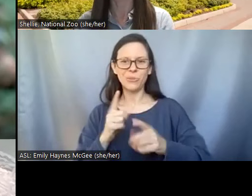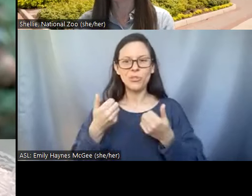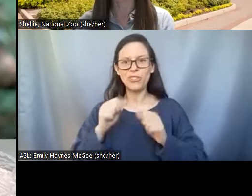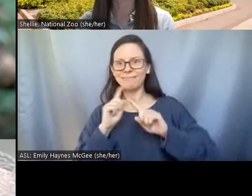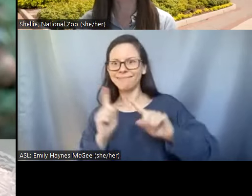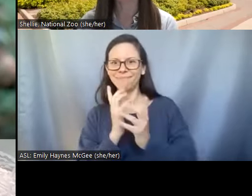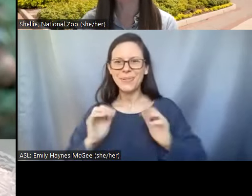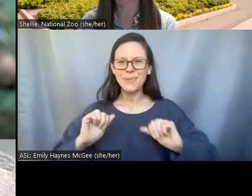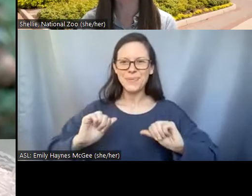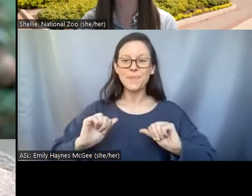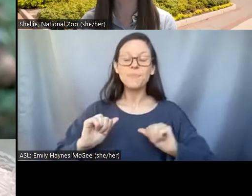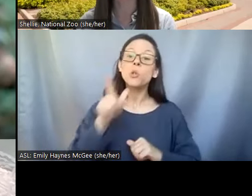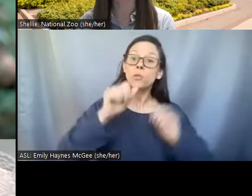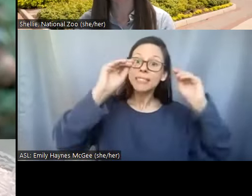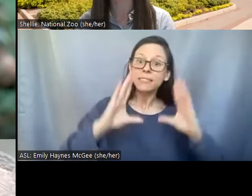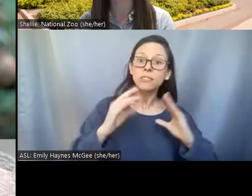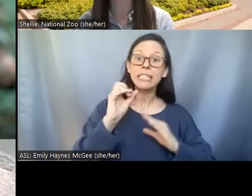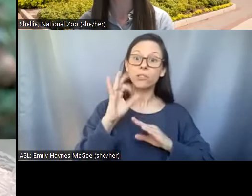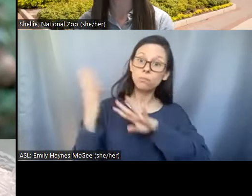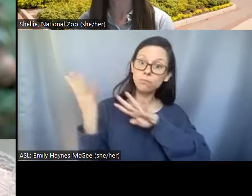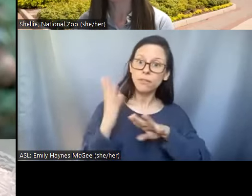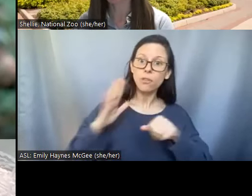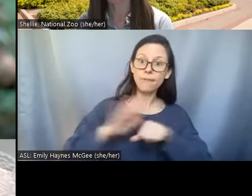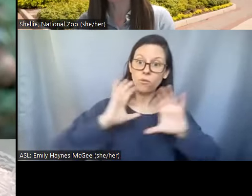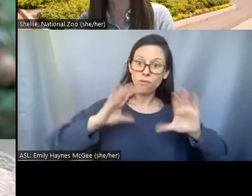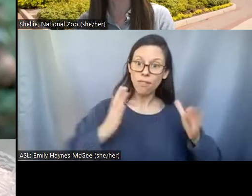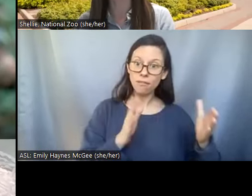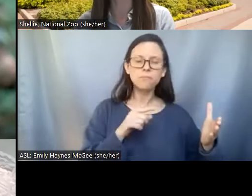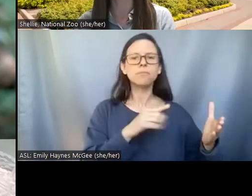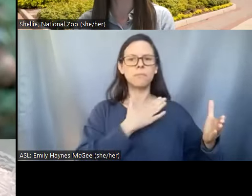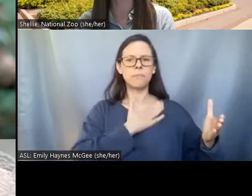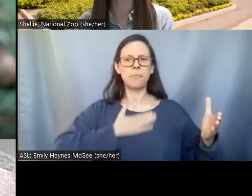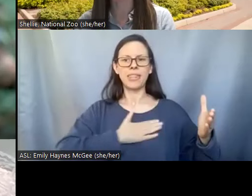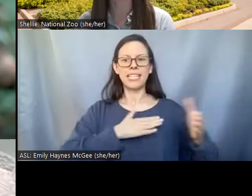Educators, if you are streaming for your whole class be sure to keep your keyboard close by